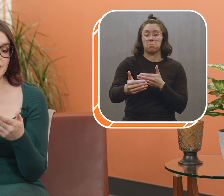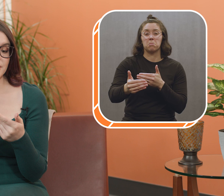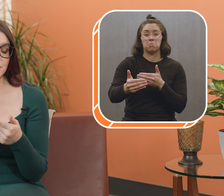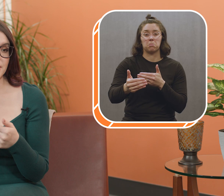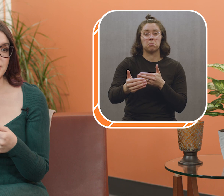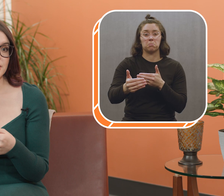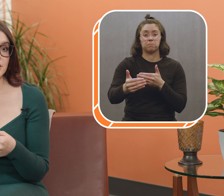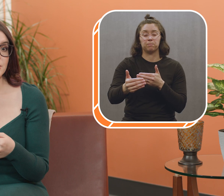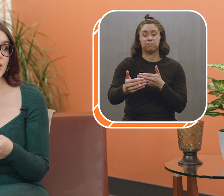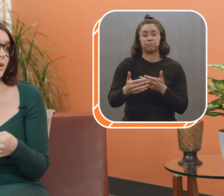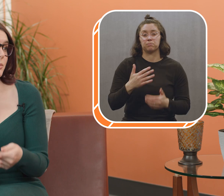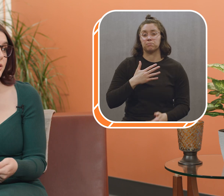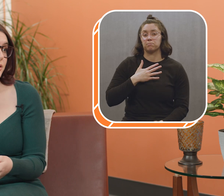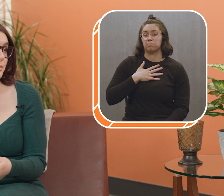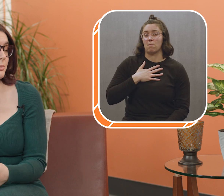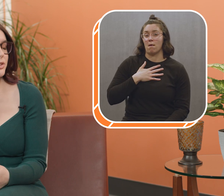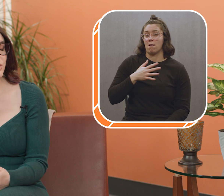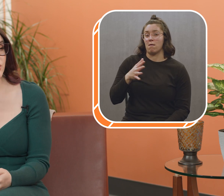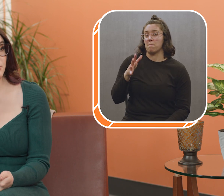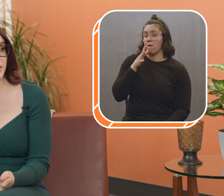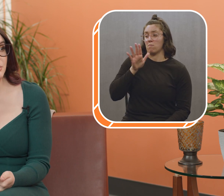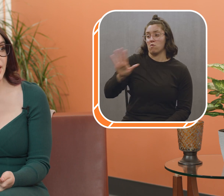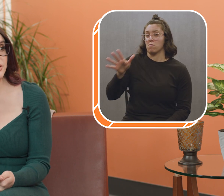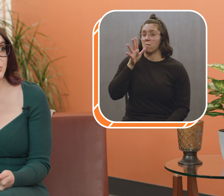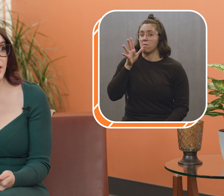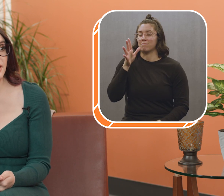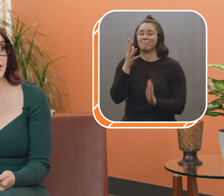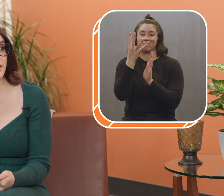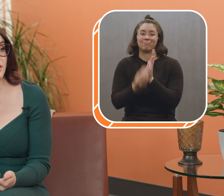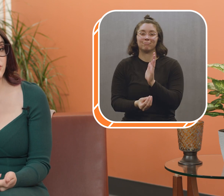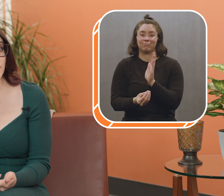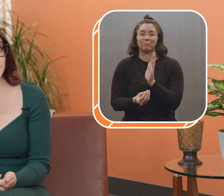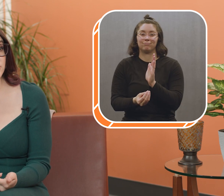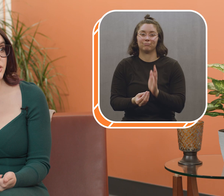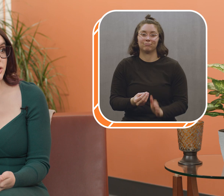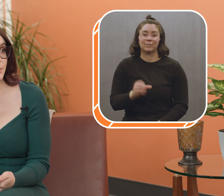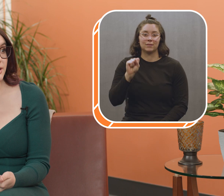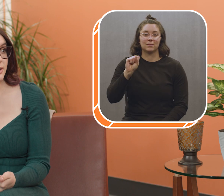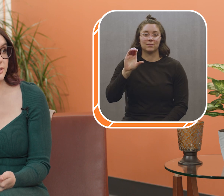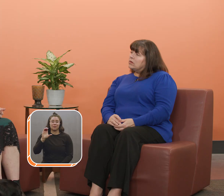is when my grandmother, my maternal grandmother, passed away from scleroderma.